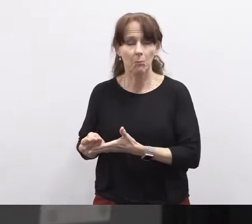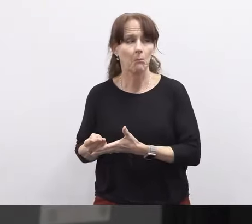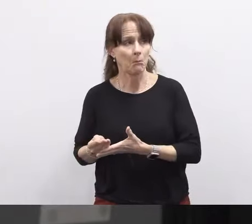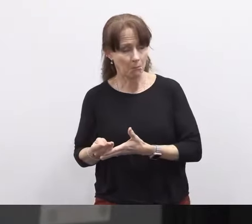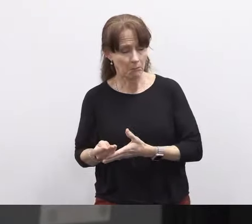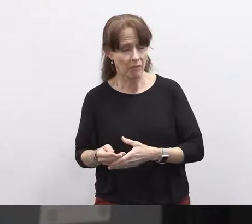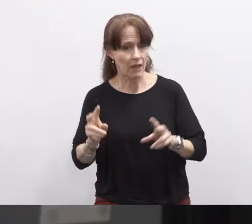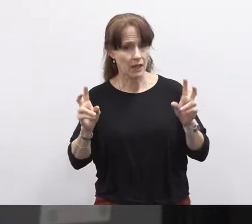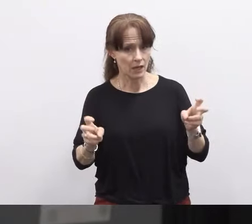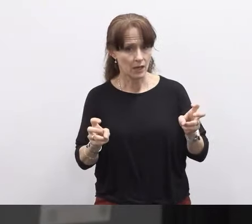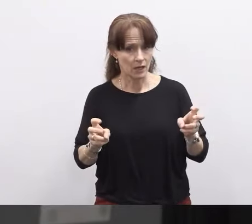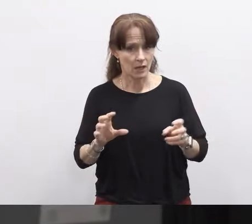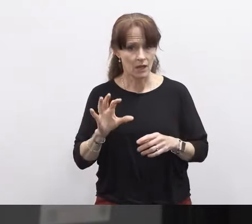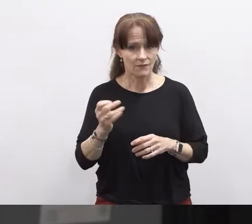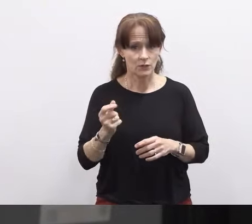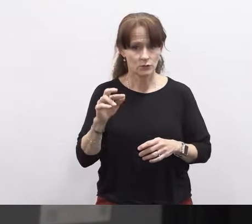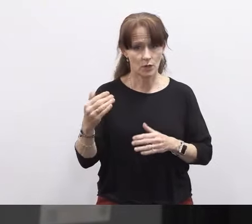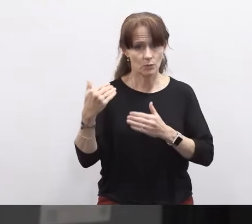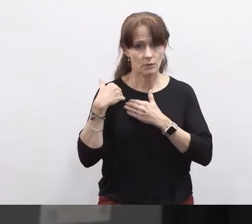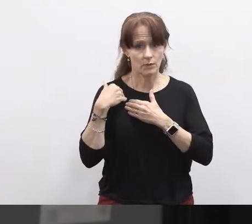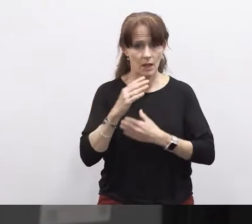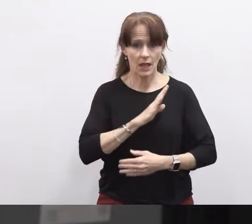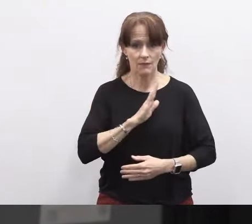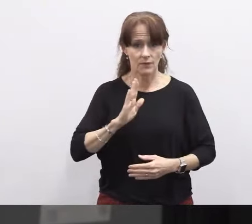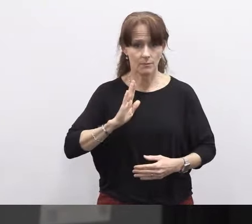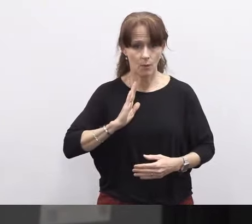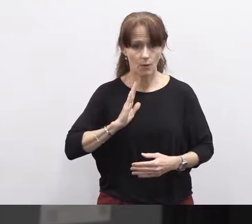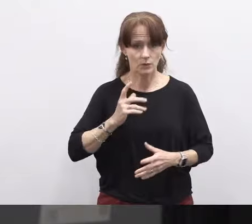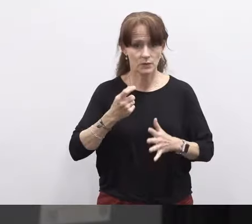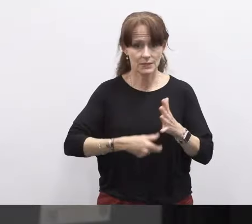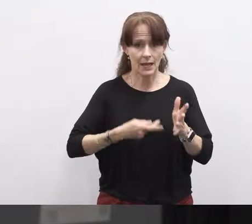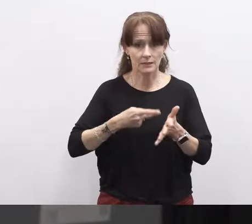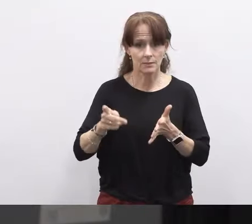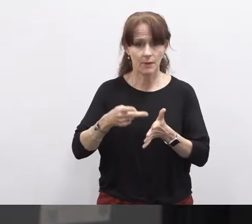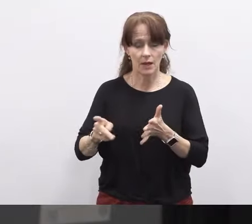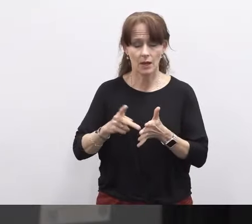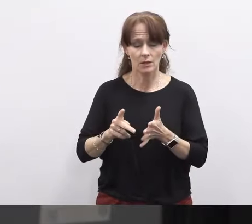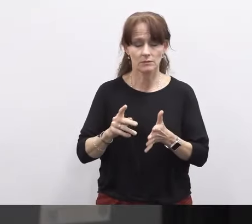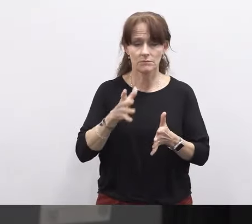then as the fiduciary responsibility of this board to the taxpayers, the parents and the students,